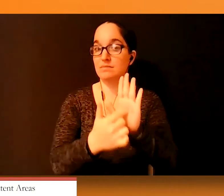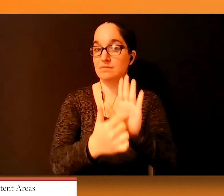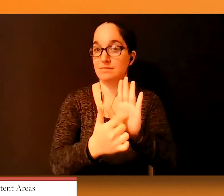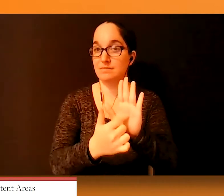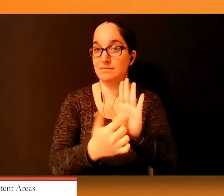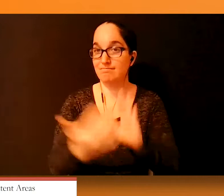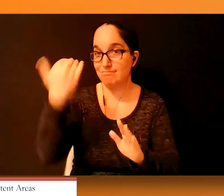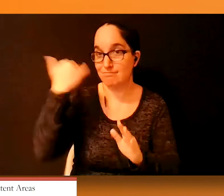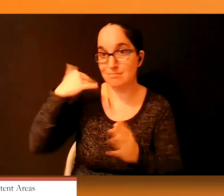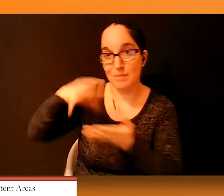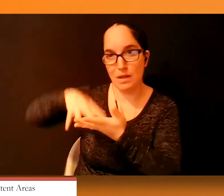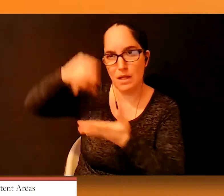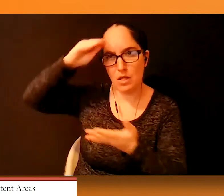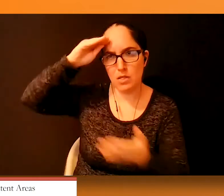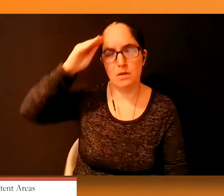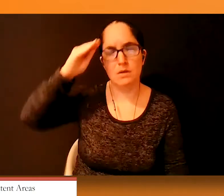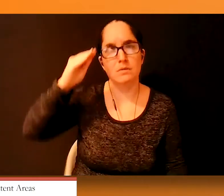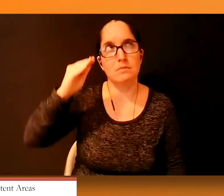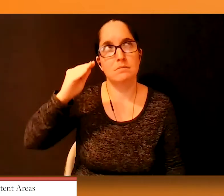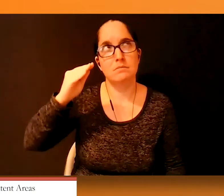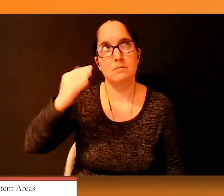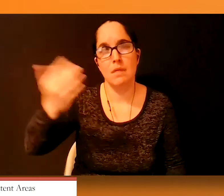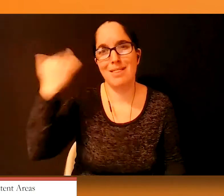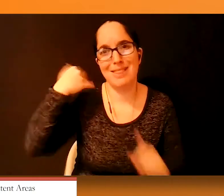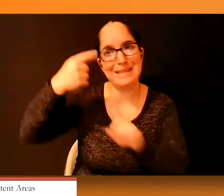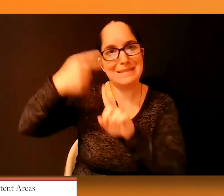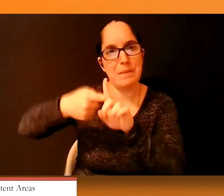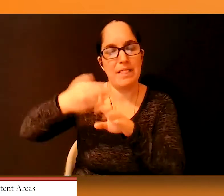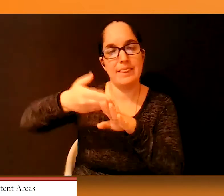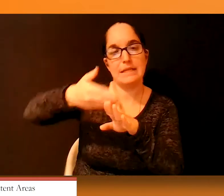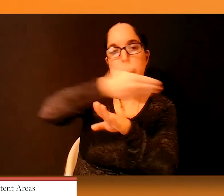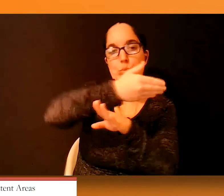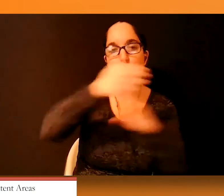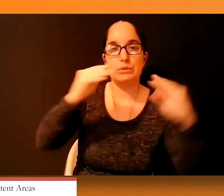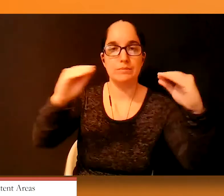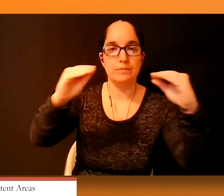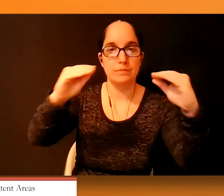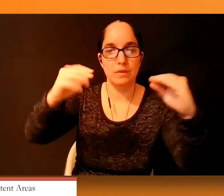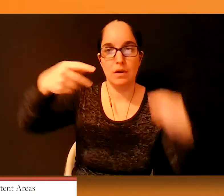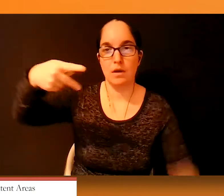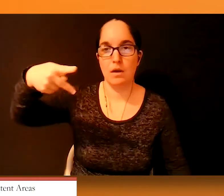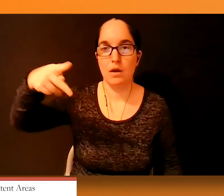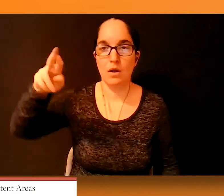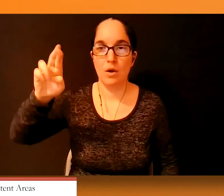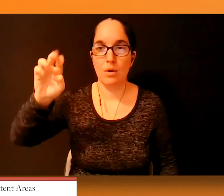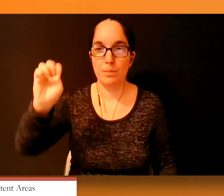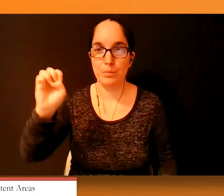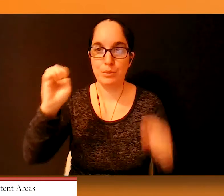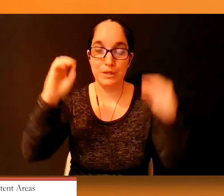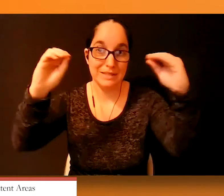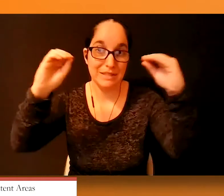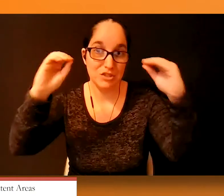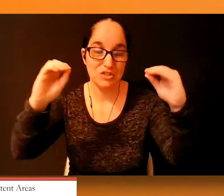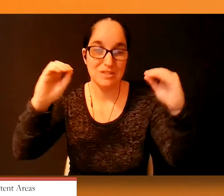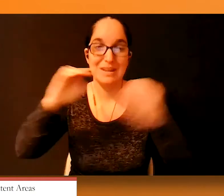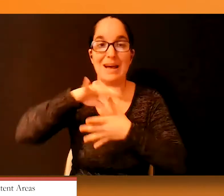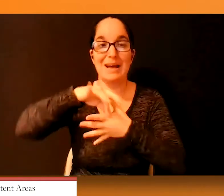that we learned last month, I think it was, was pre-teaching. So, that's a content area, vocabulary strategy.